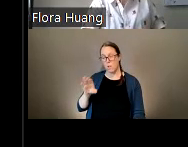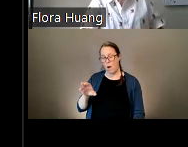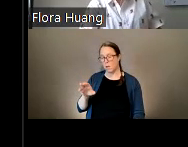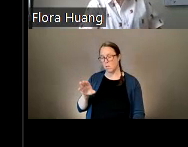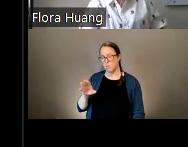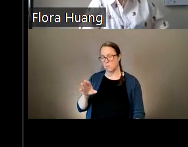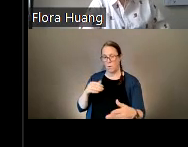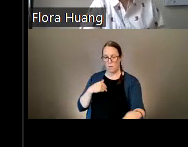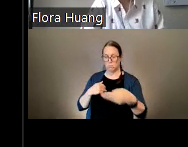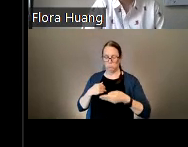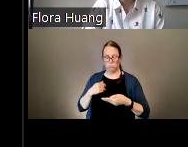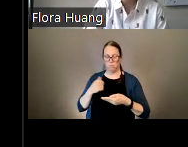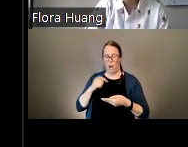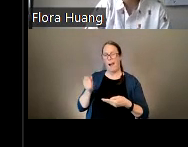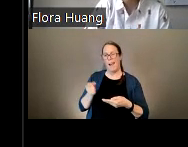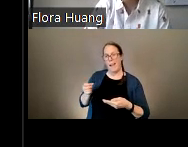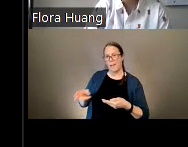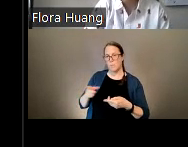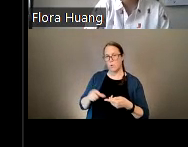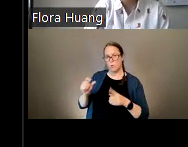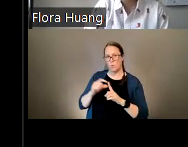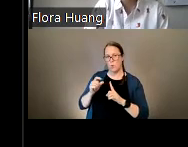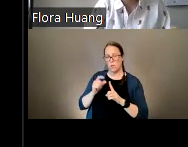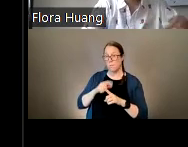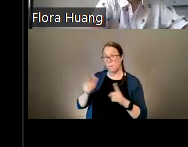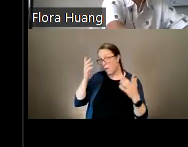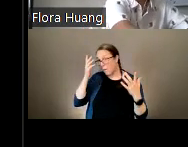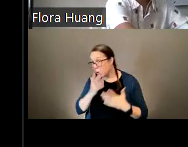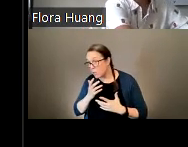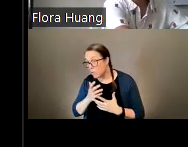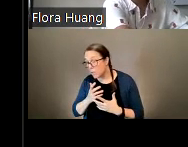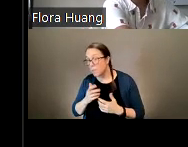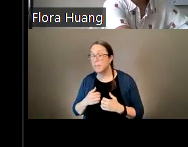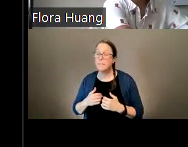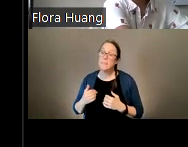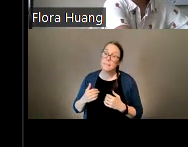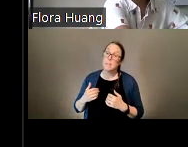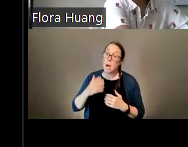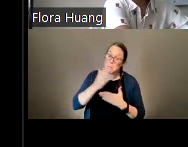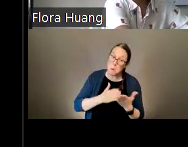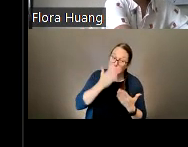But I will say that unfortunately I've had some good experience doing that,